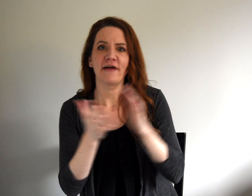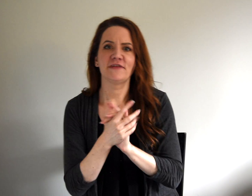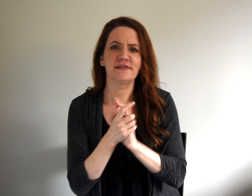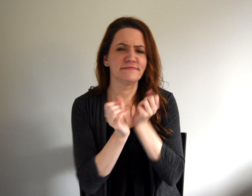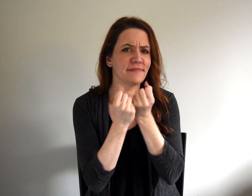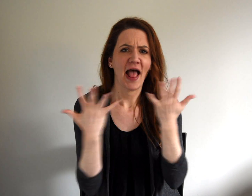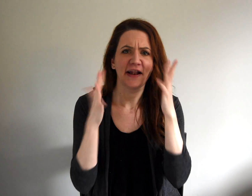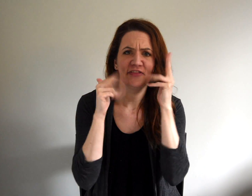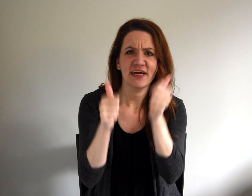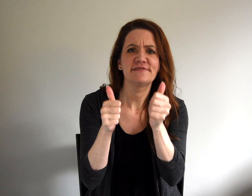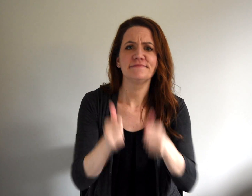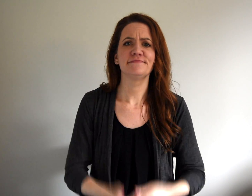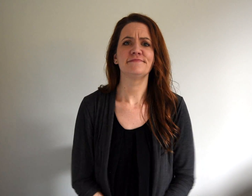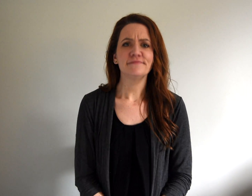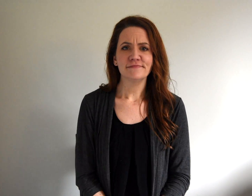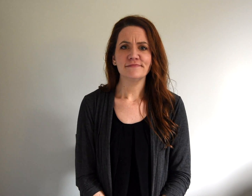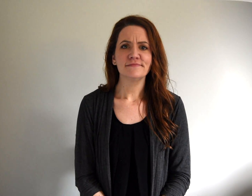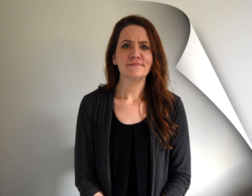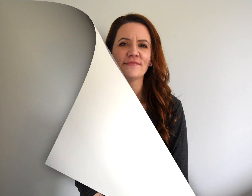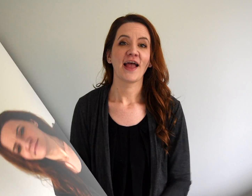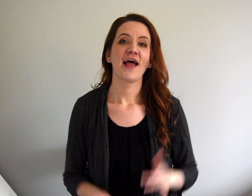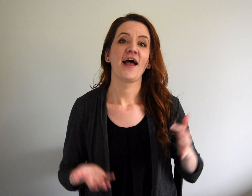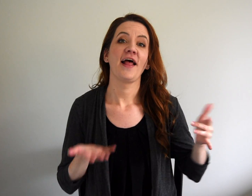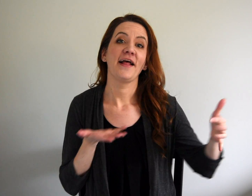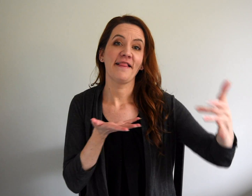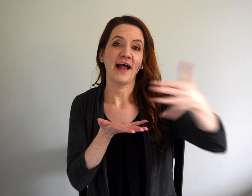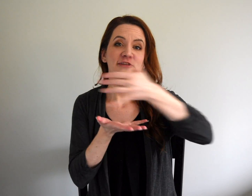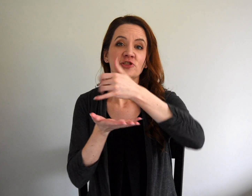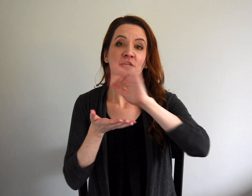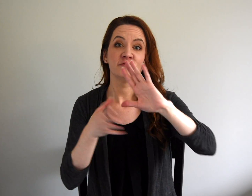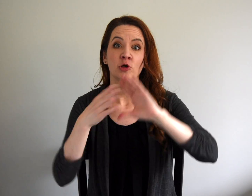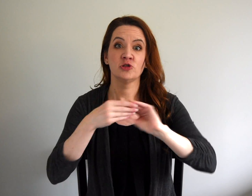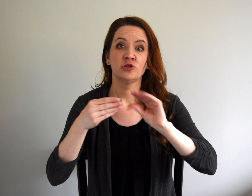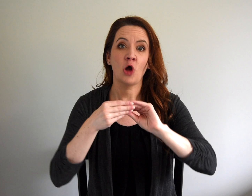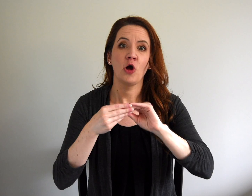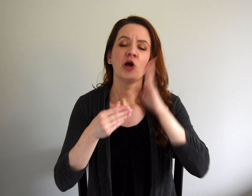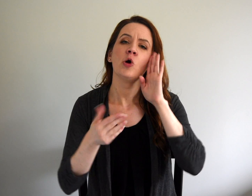up to you. A collection of your stories will be useful for your future marketing